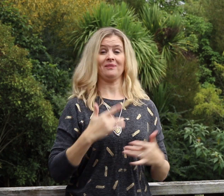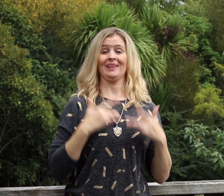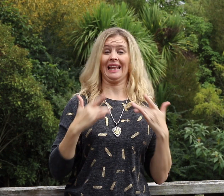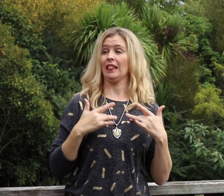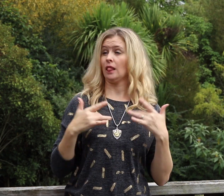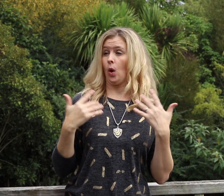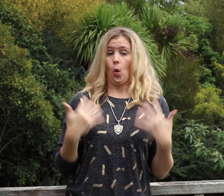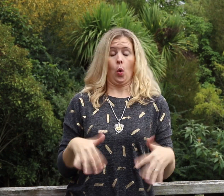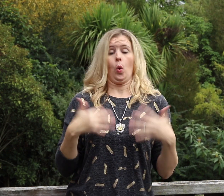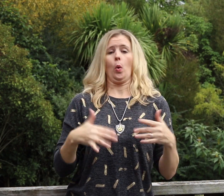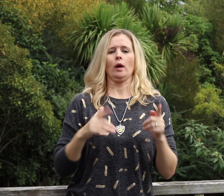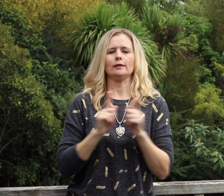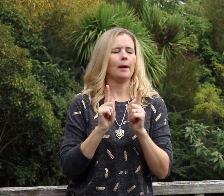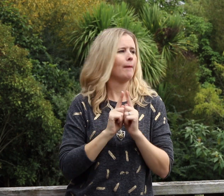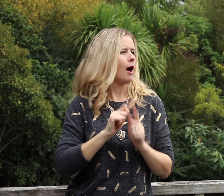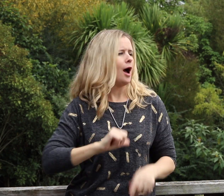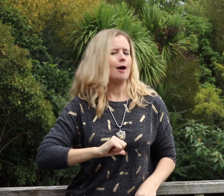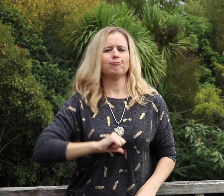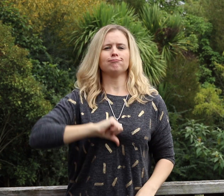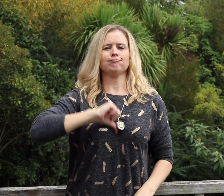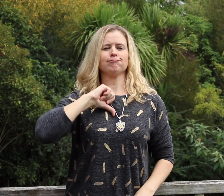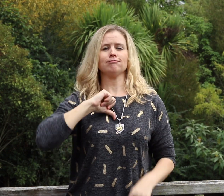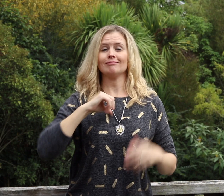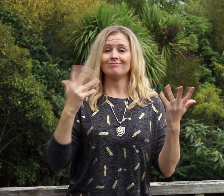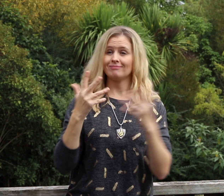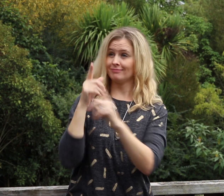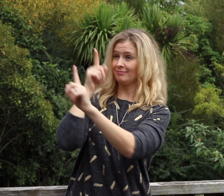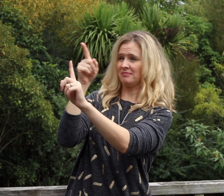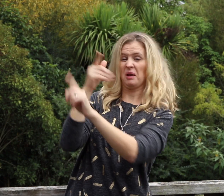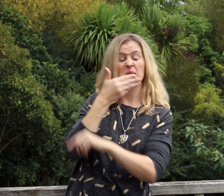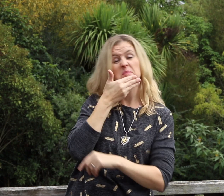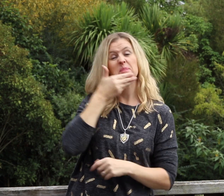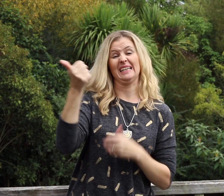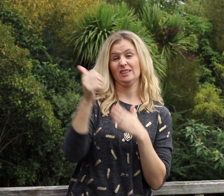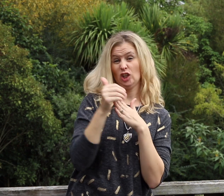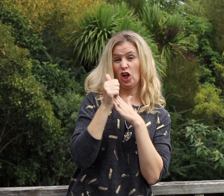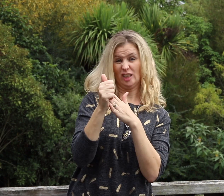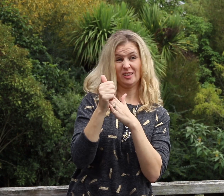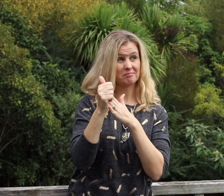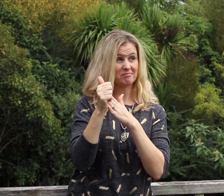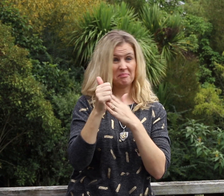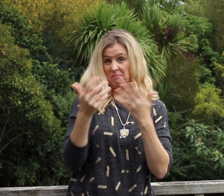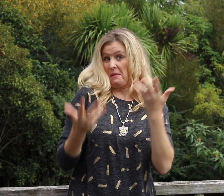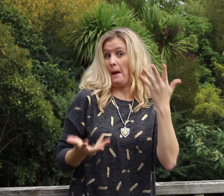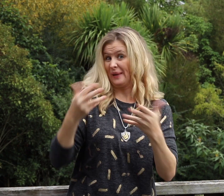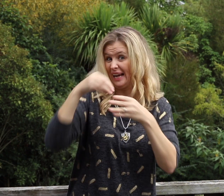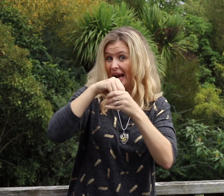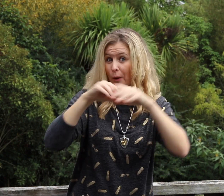The people here, we feel very lucky and proud of her headship,